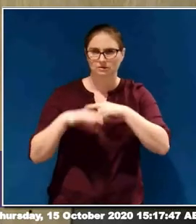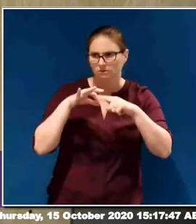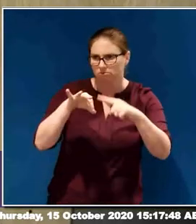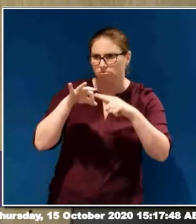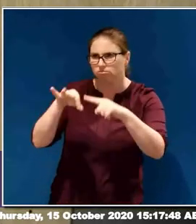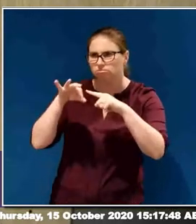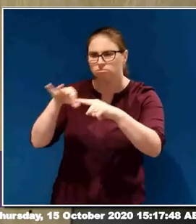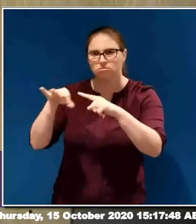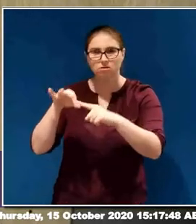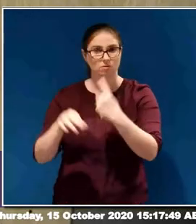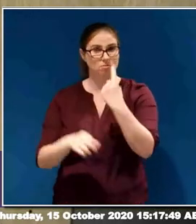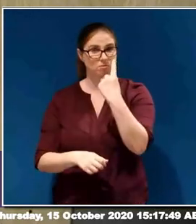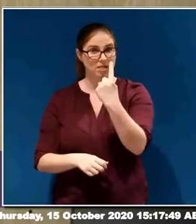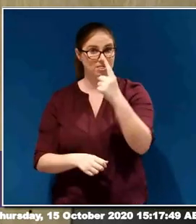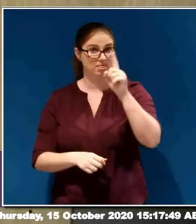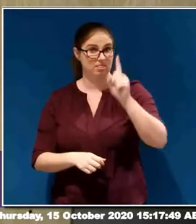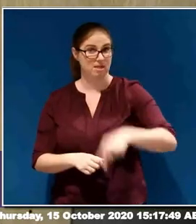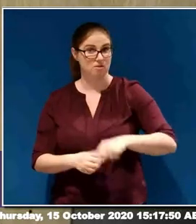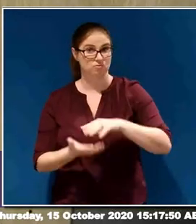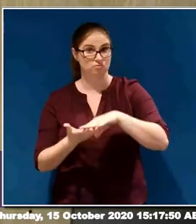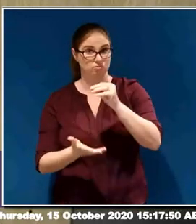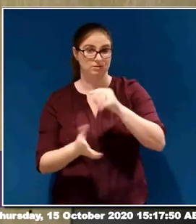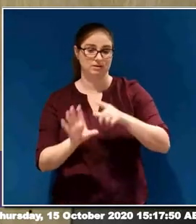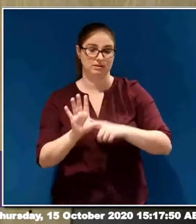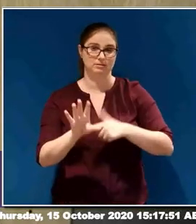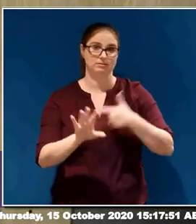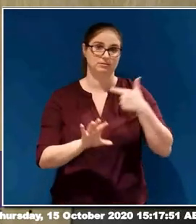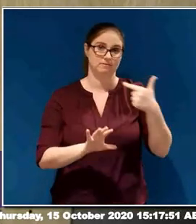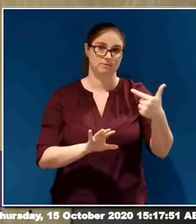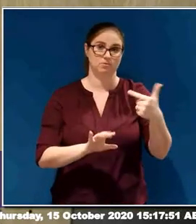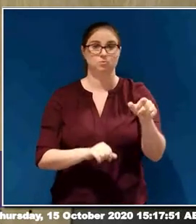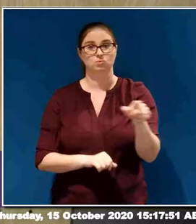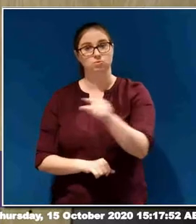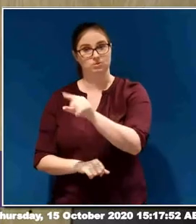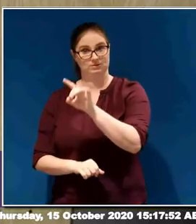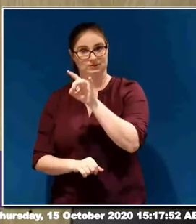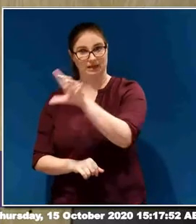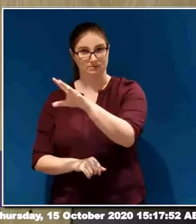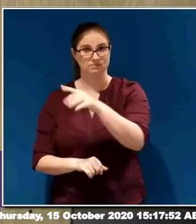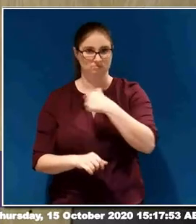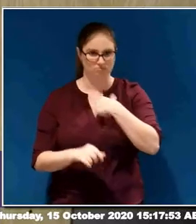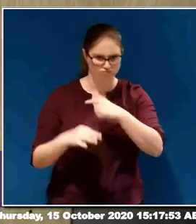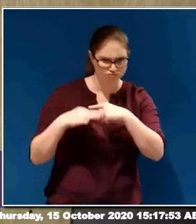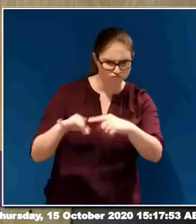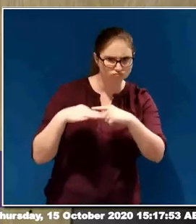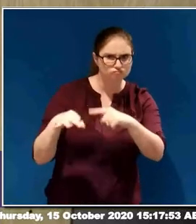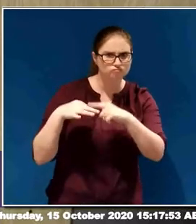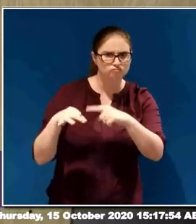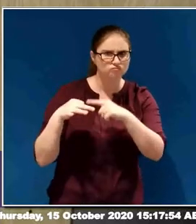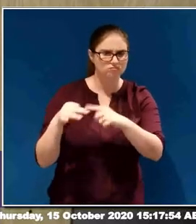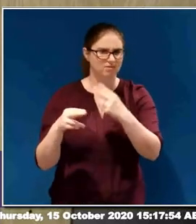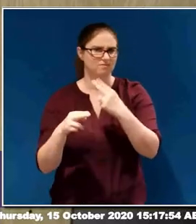to 10 to across three pretty disadvantaged high schools, and then we asked the